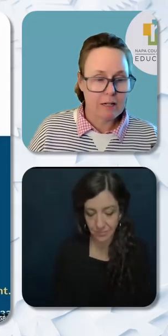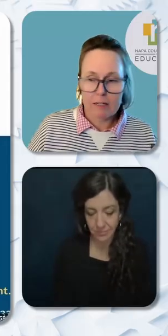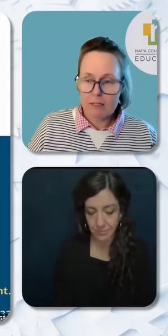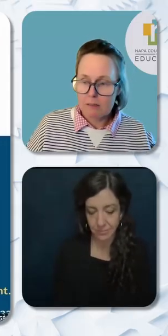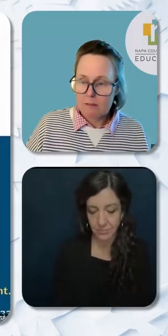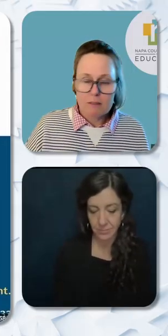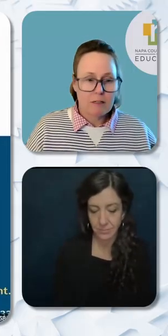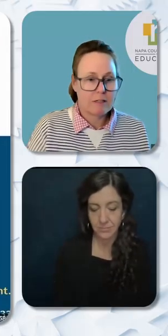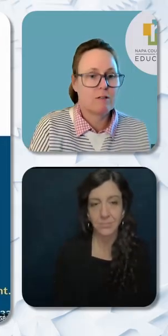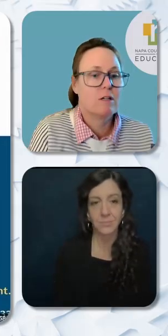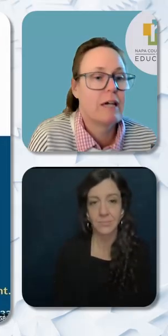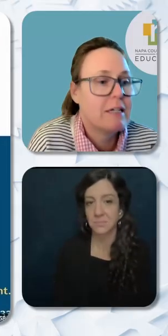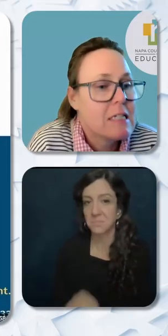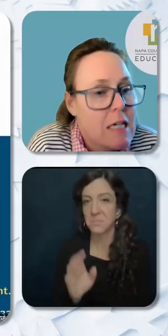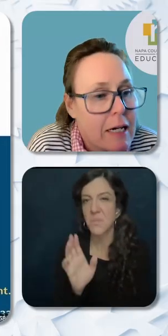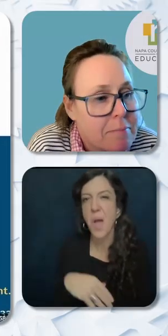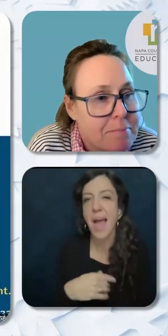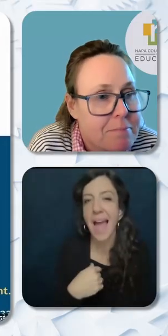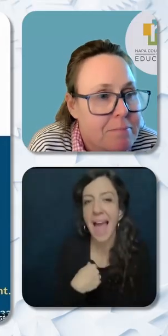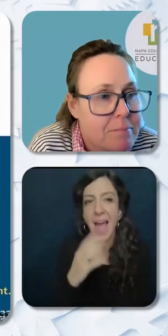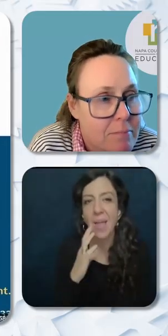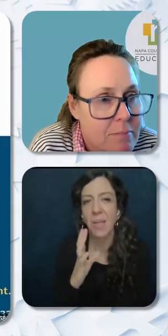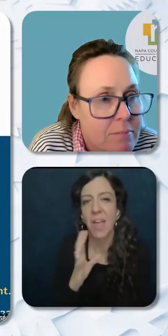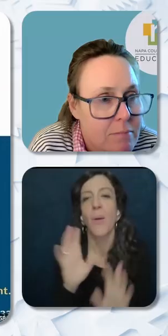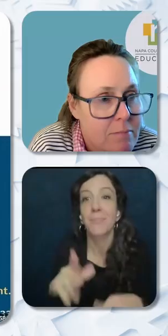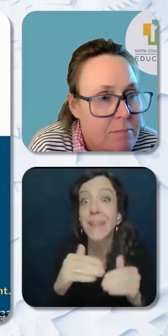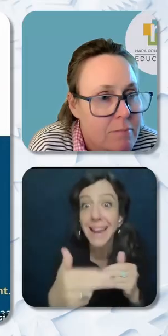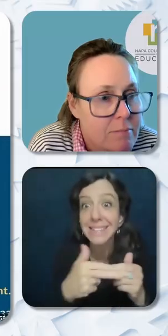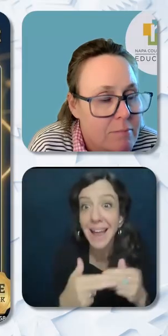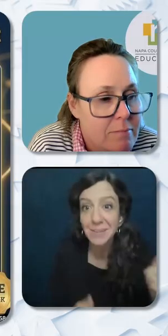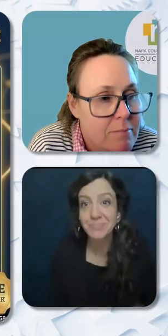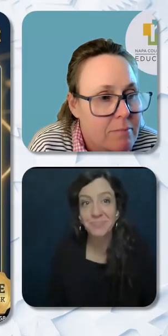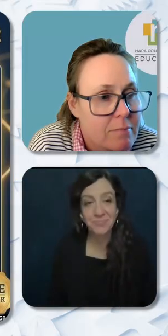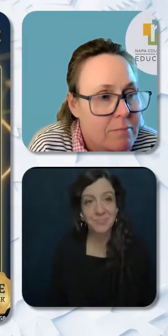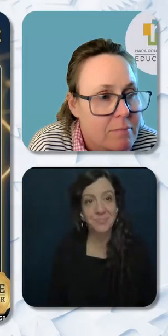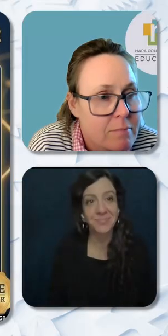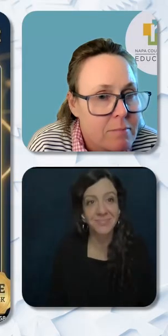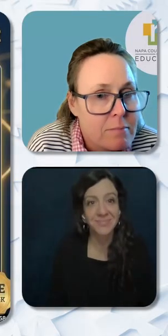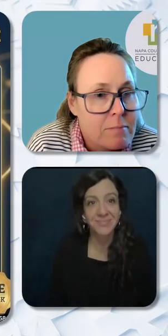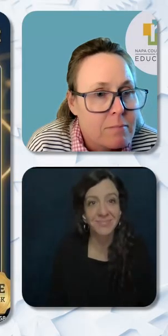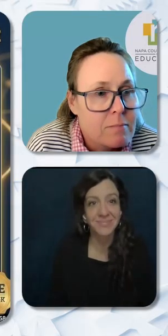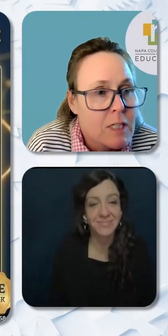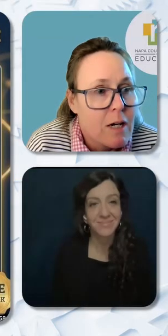Or I can… it'll… okay, next slide.